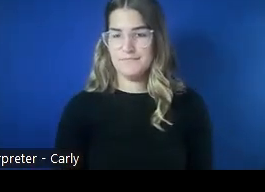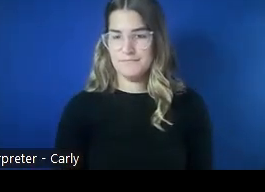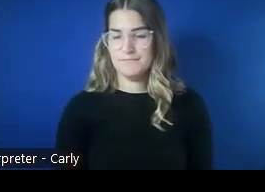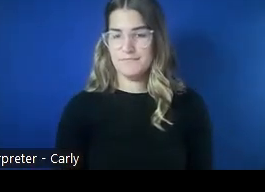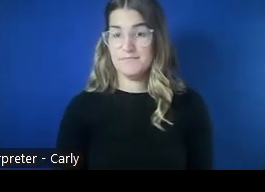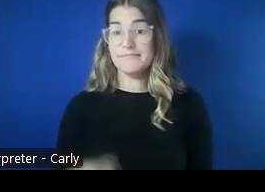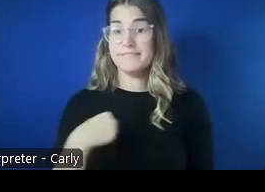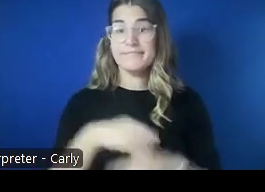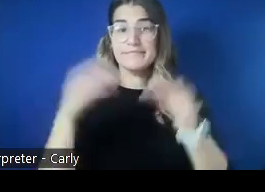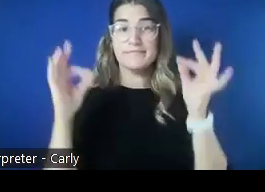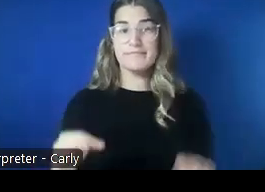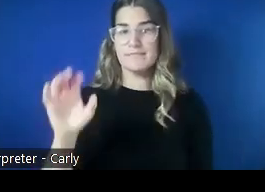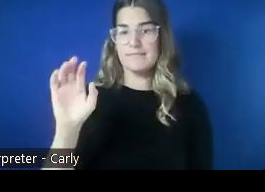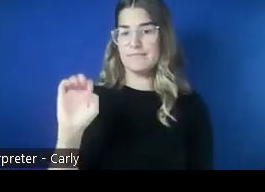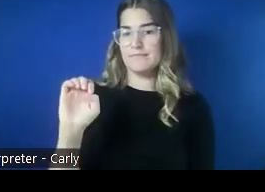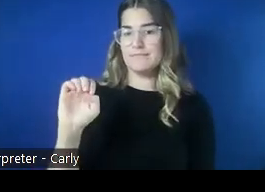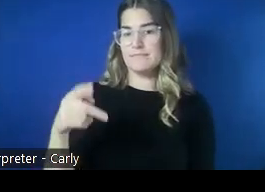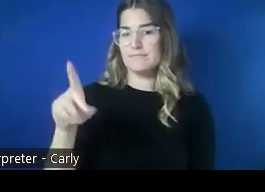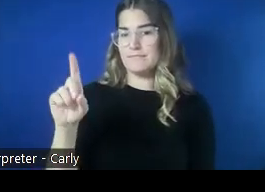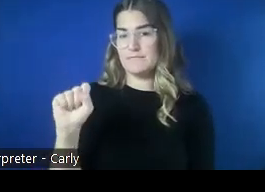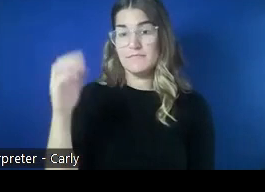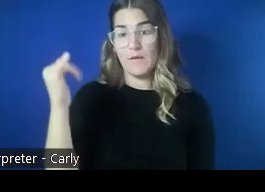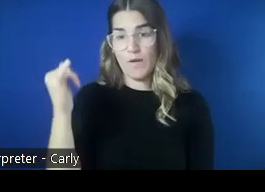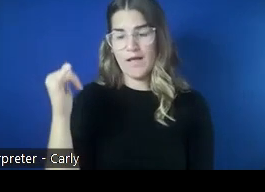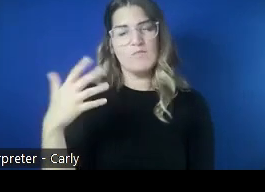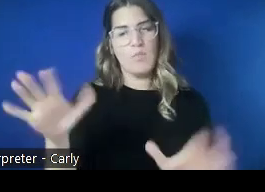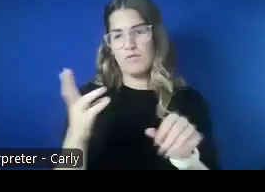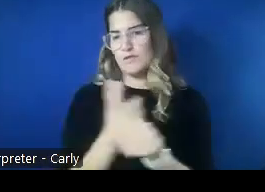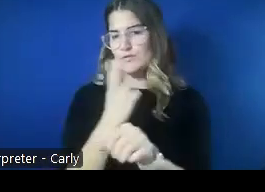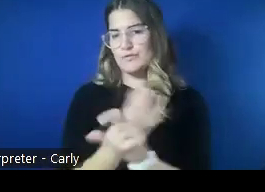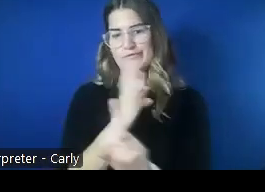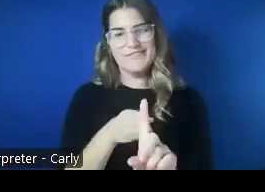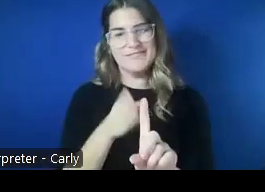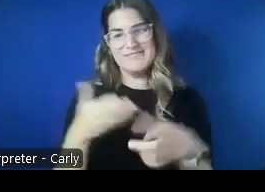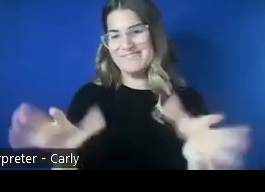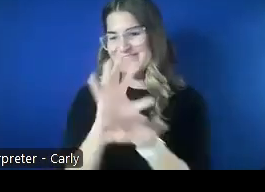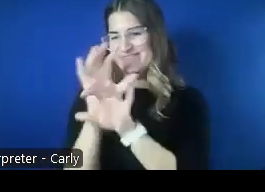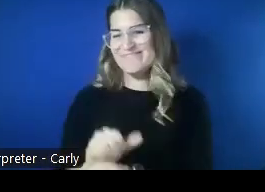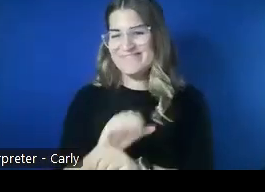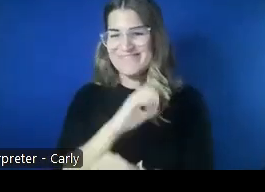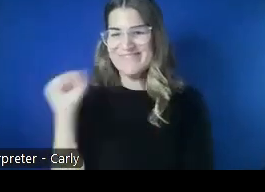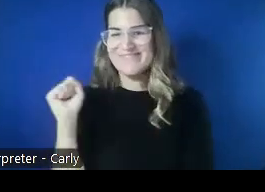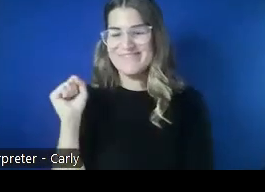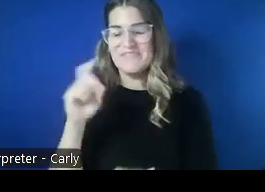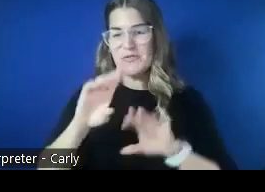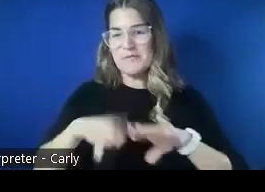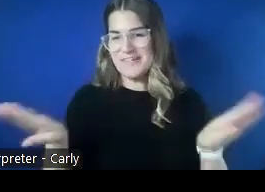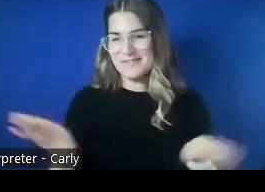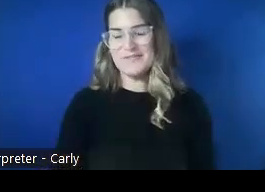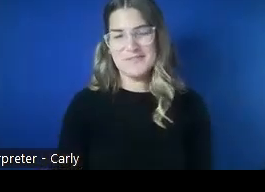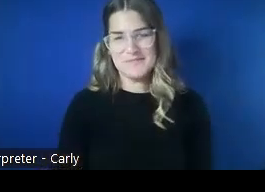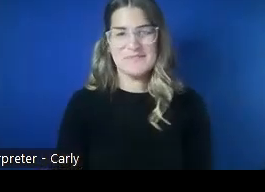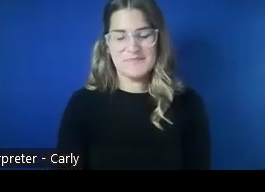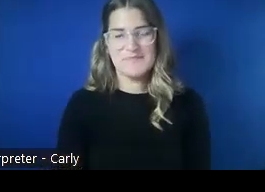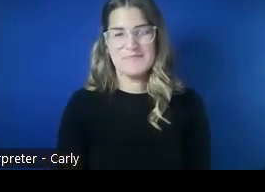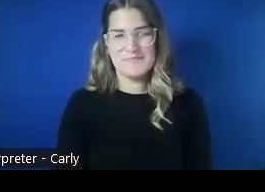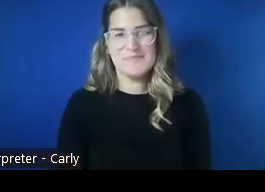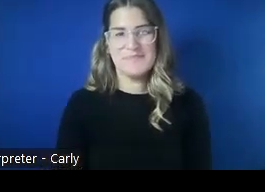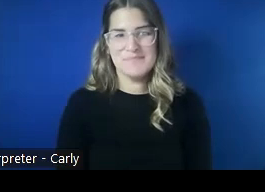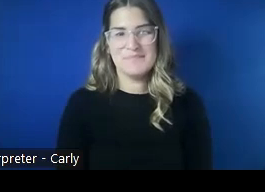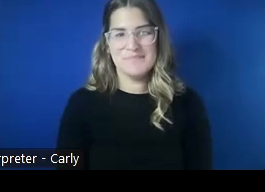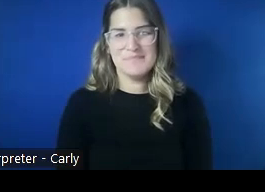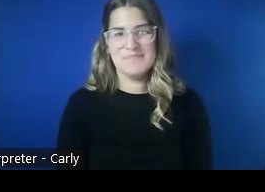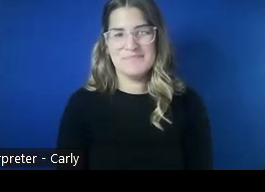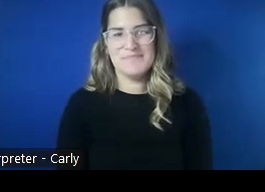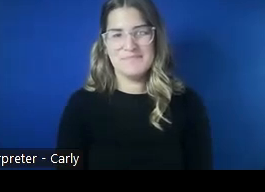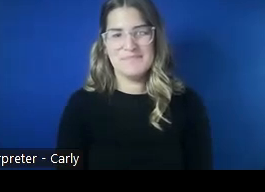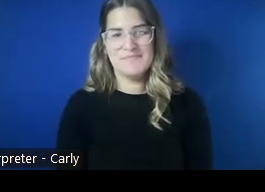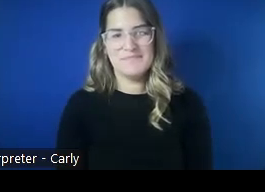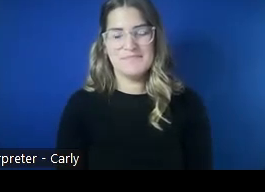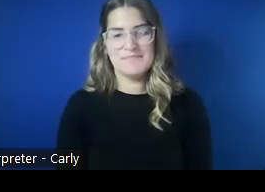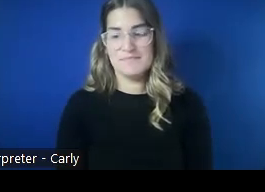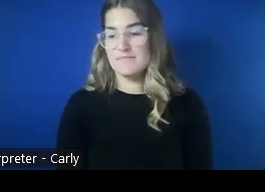the epds Mostly because we were already using it in Pediatrics um and one of the things that's been